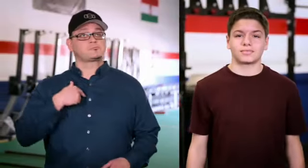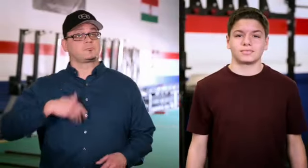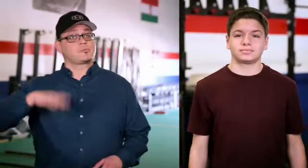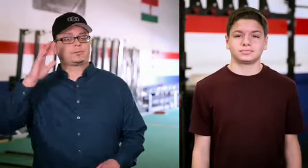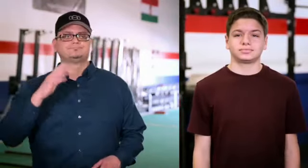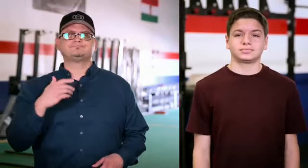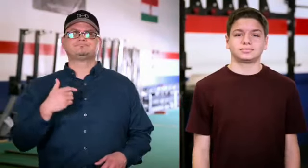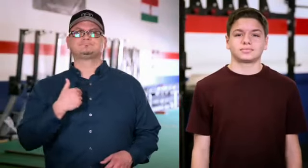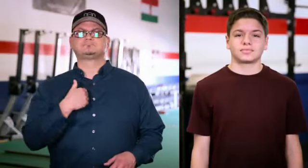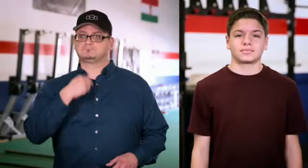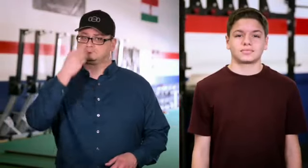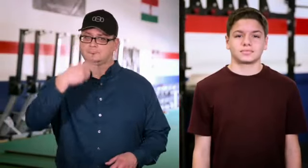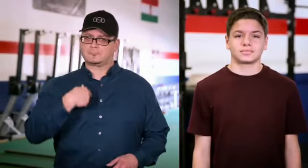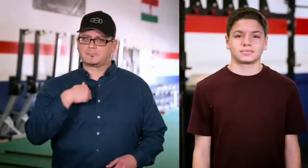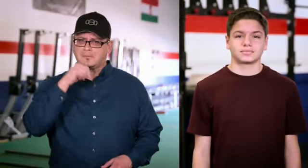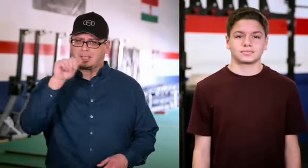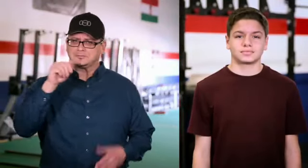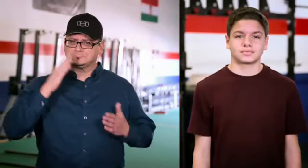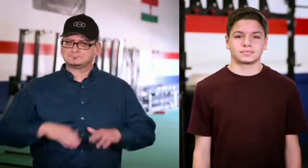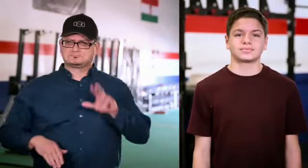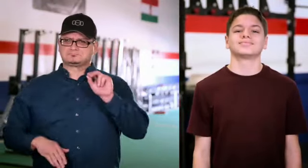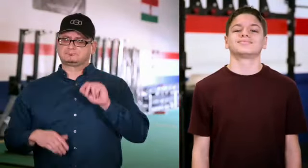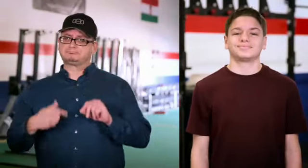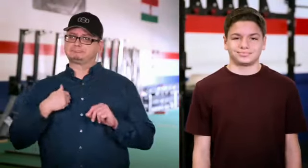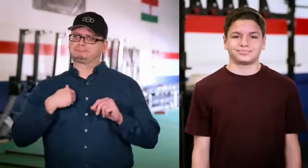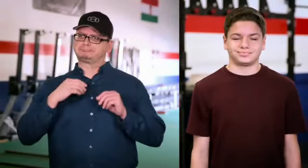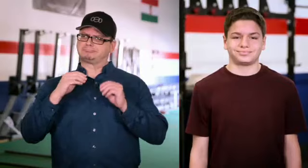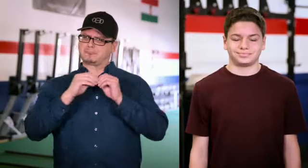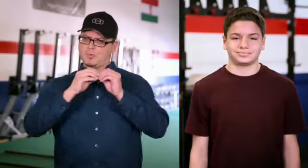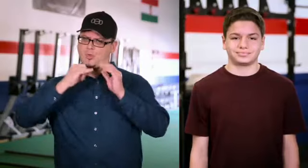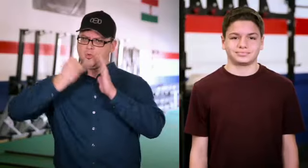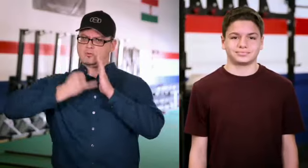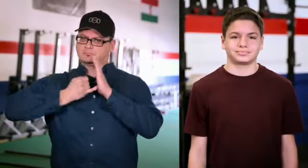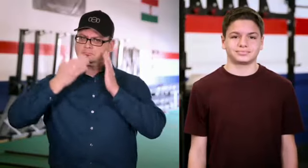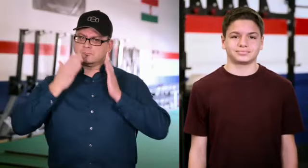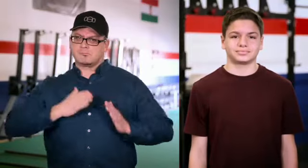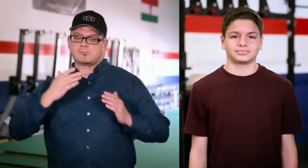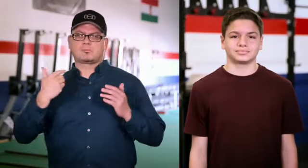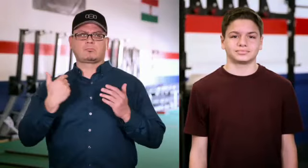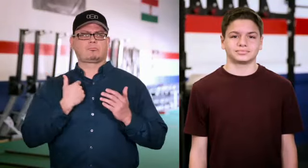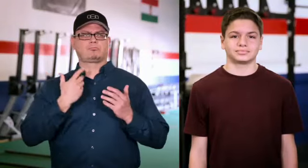Growing up, I was not an athlete. I was more of an artist.